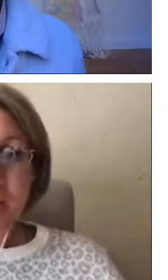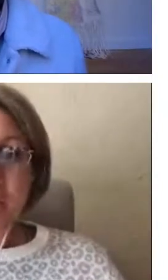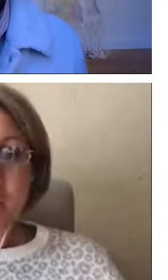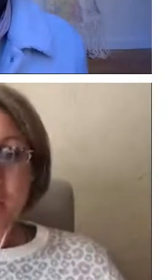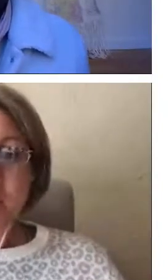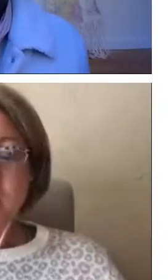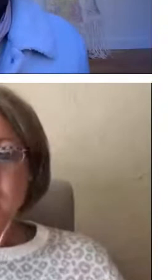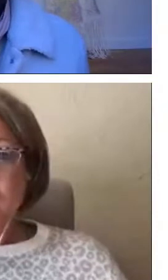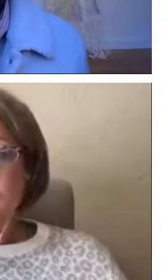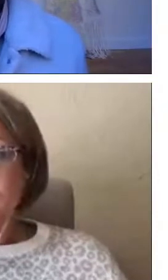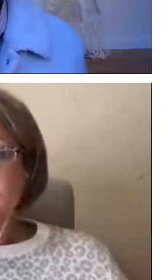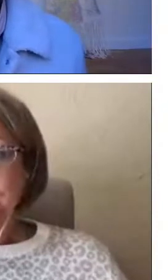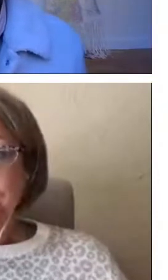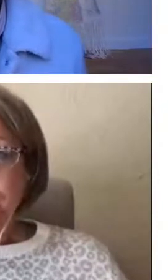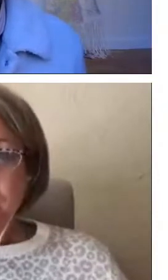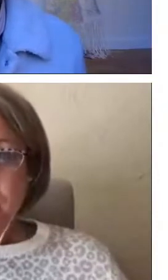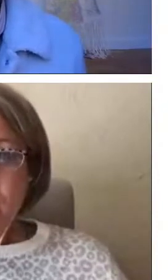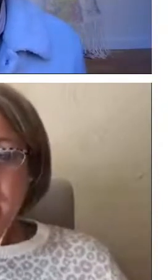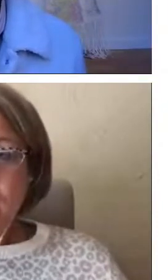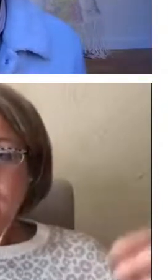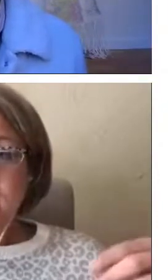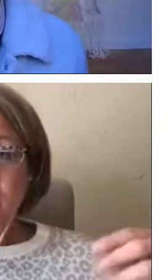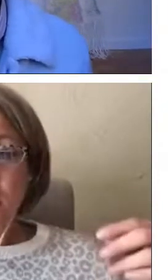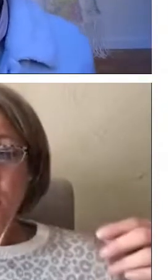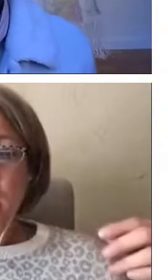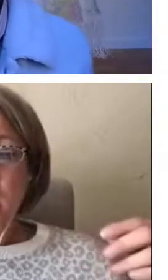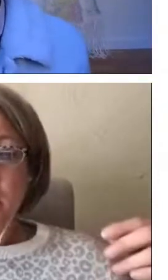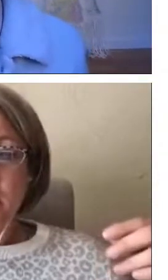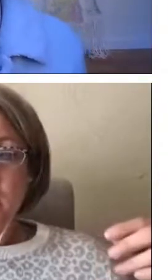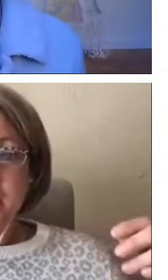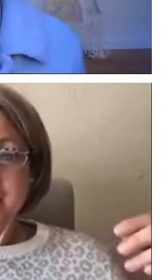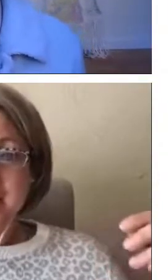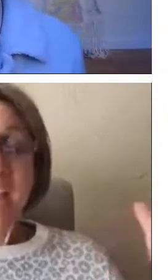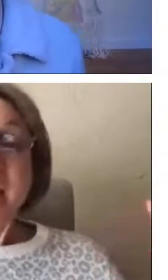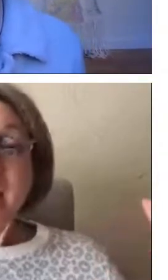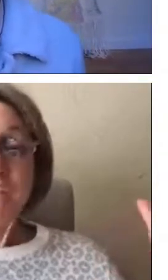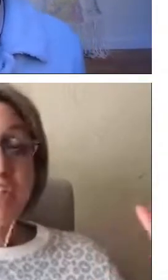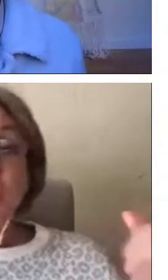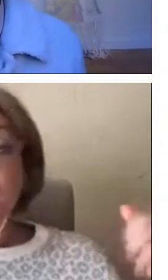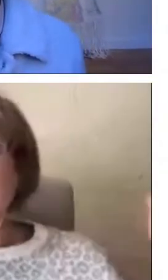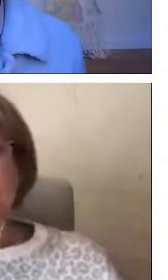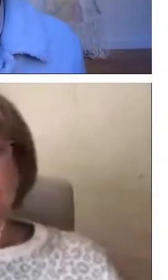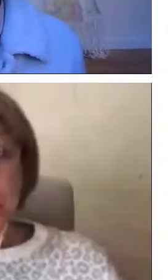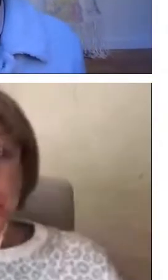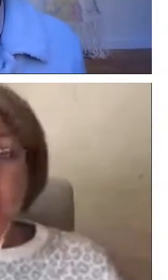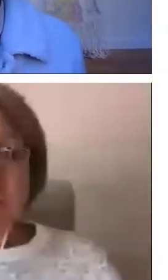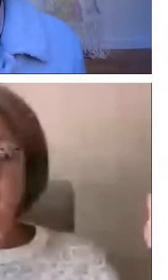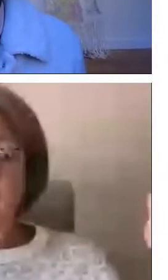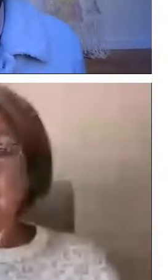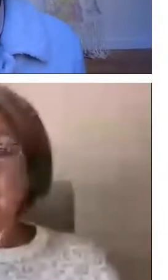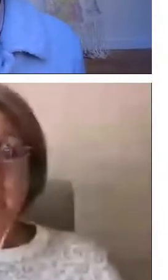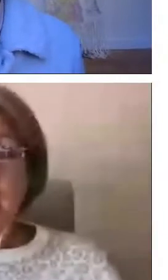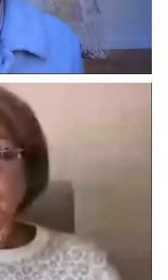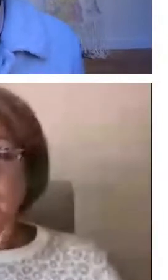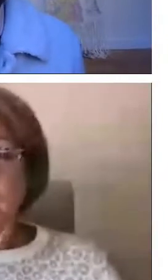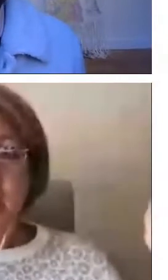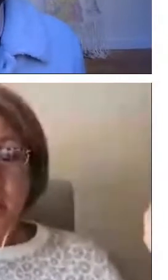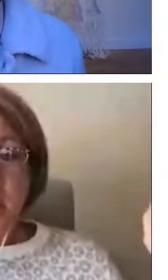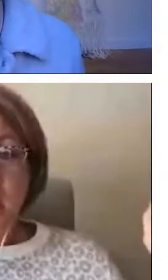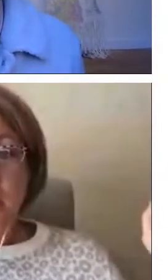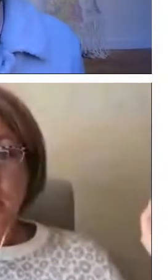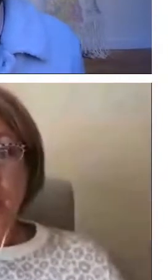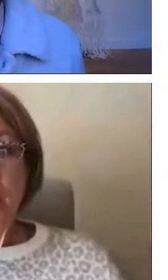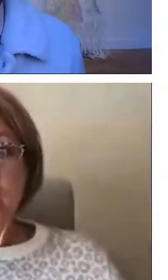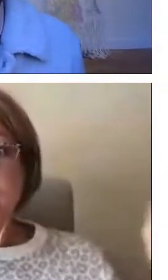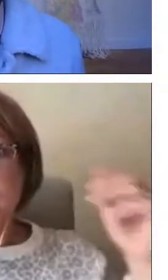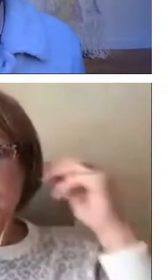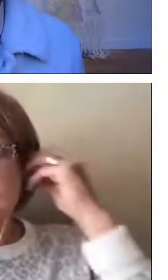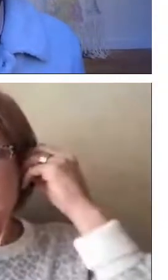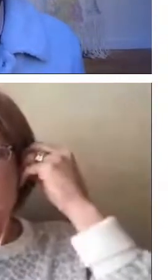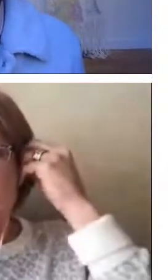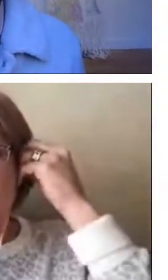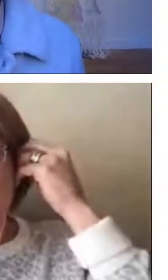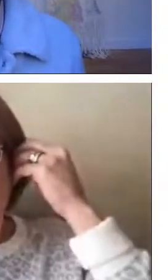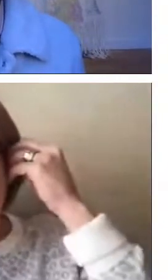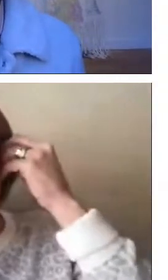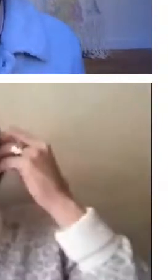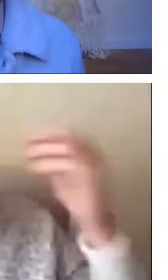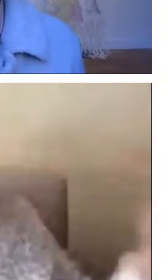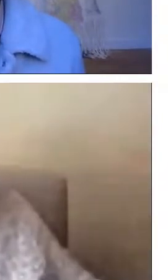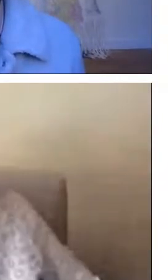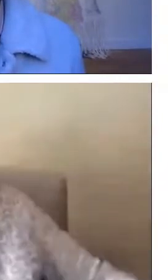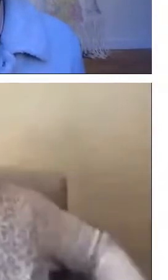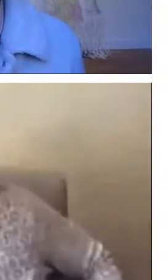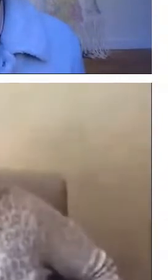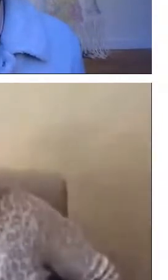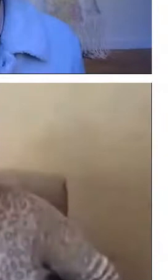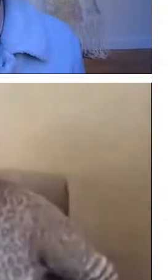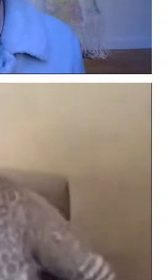and the connections with food apartheid, education, all those things.